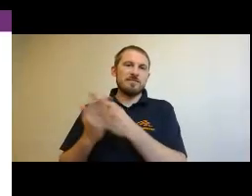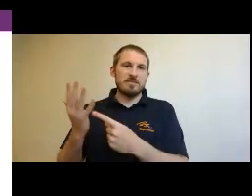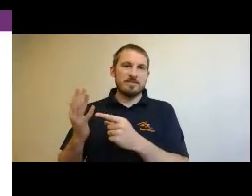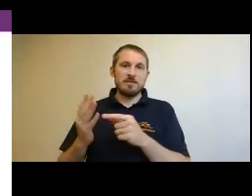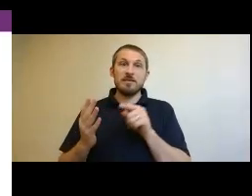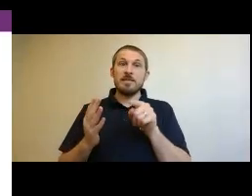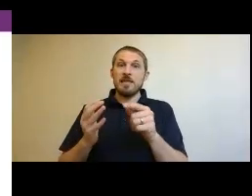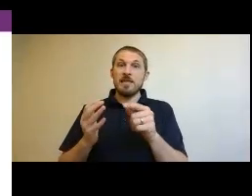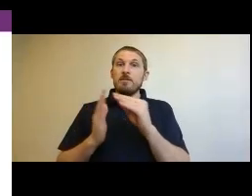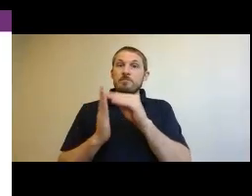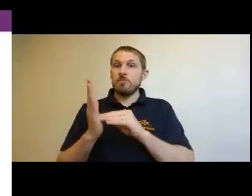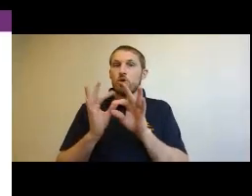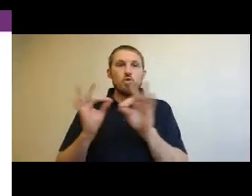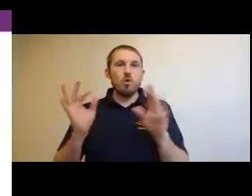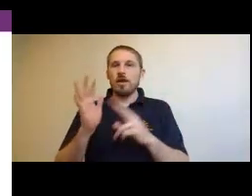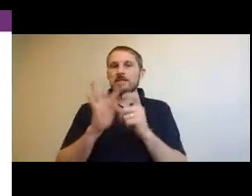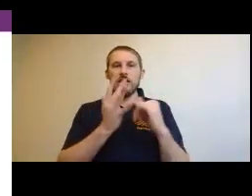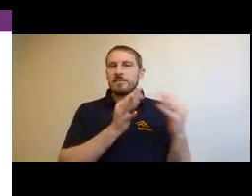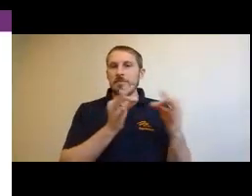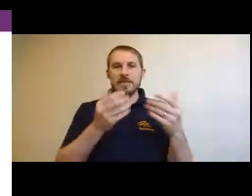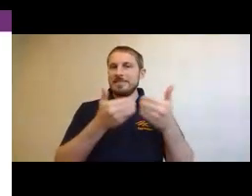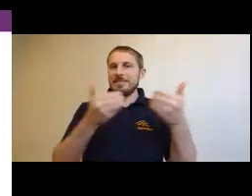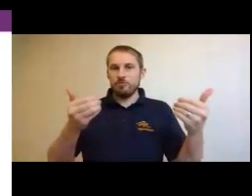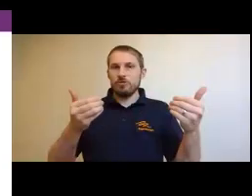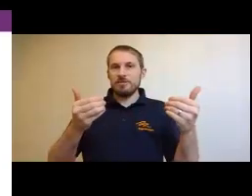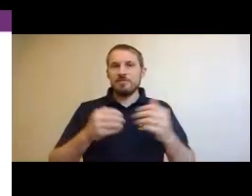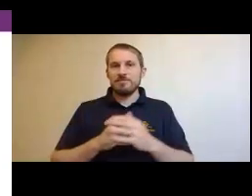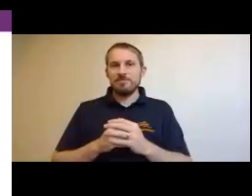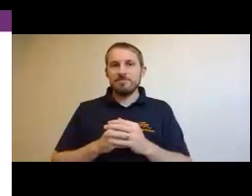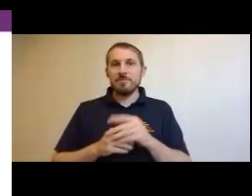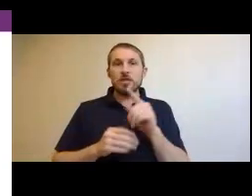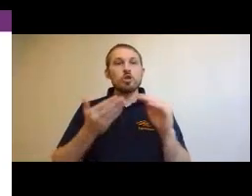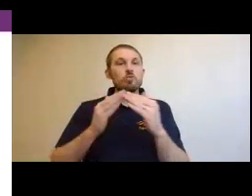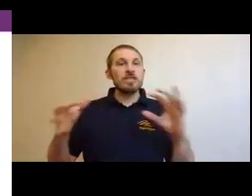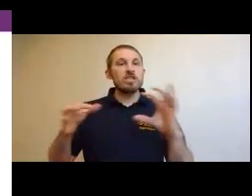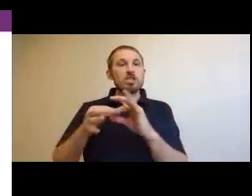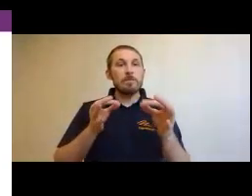To create a plan, the partner will ask a few practical questions.